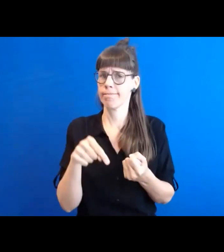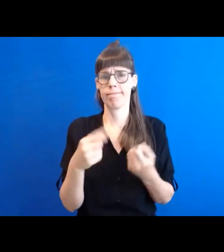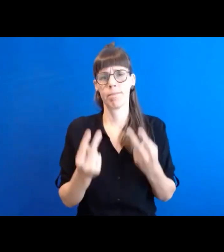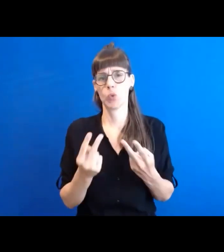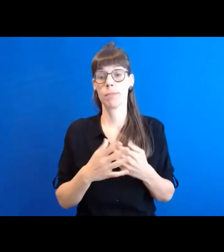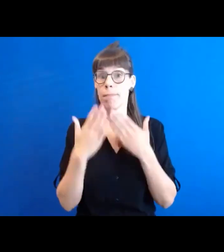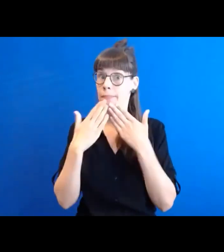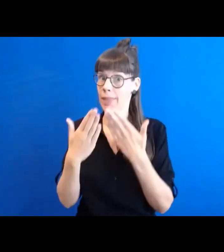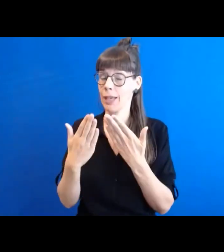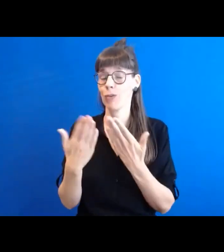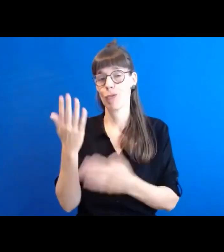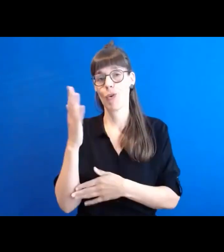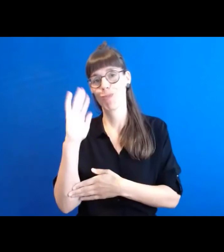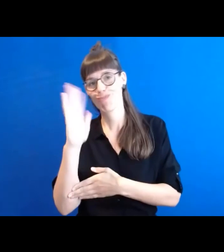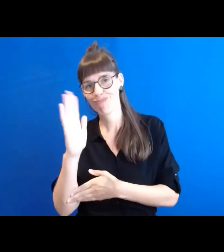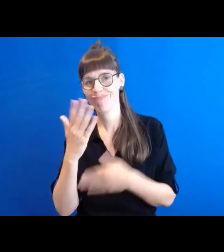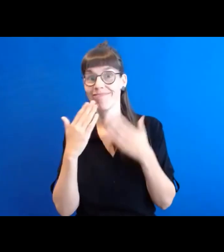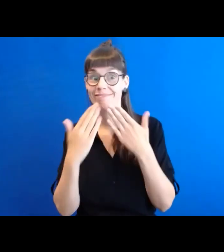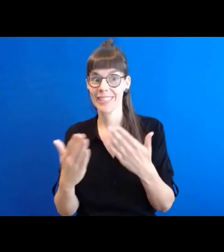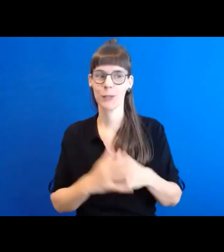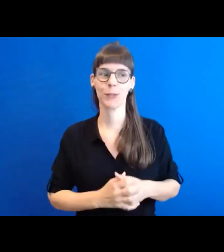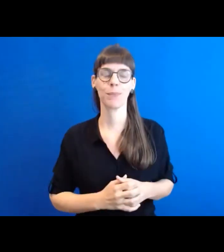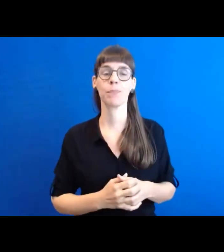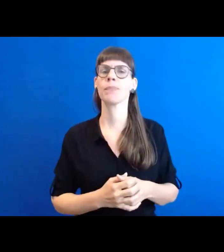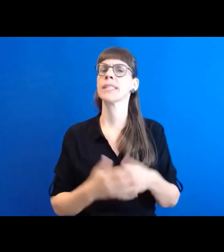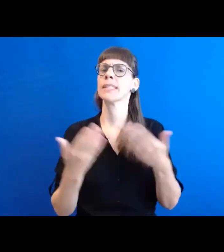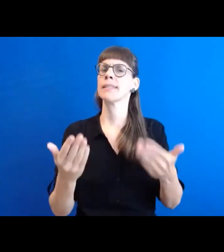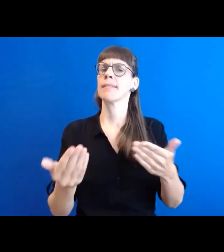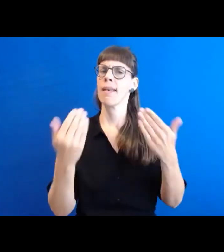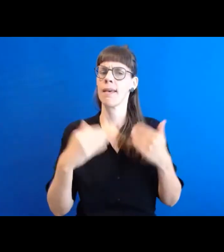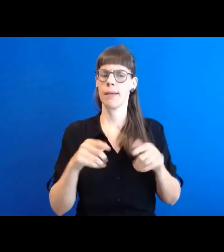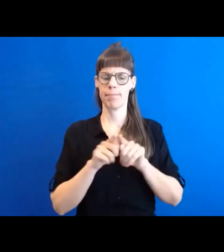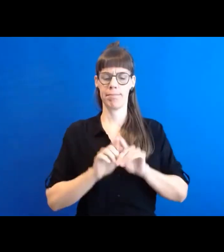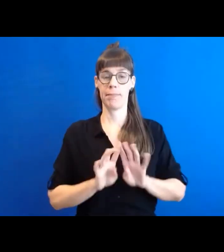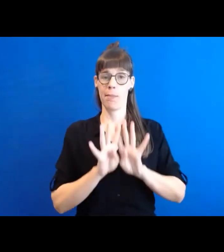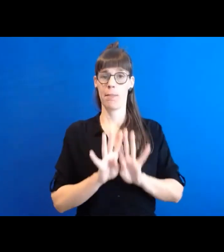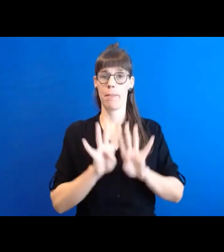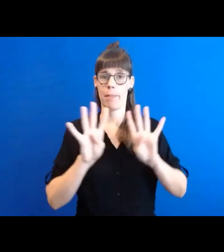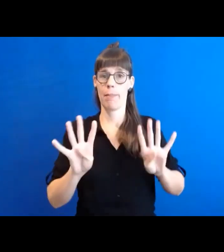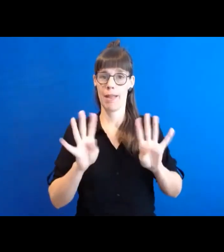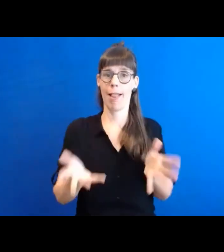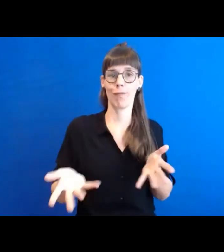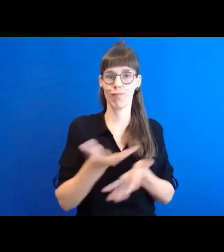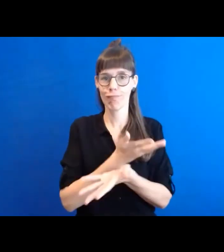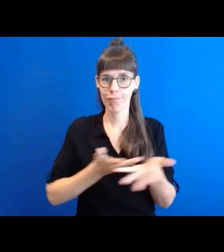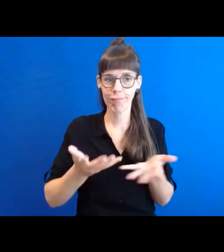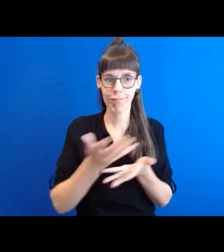put disability inclusion at the forefront of our interventions. Thank you very much, Narim, for being with us today